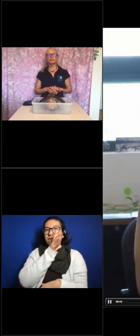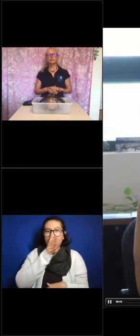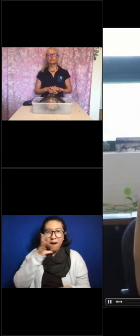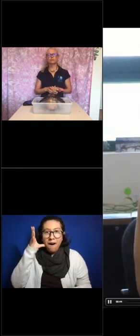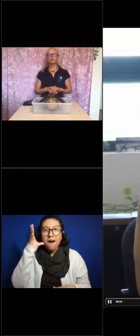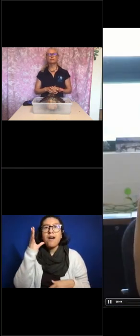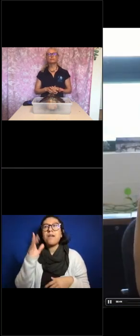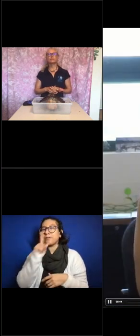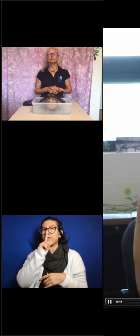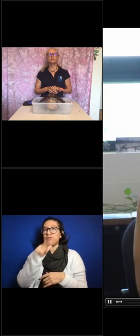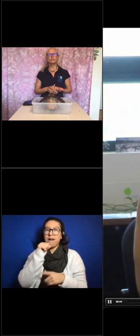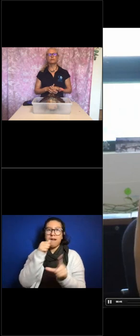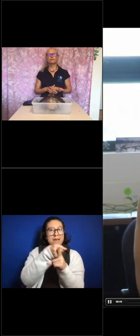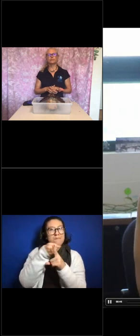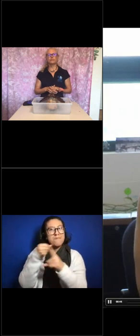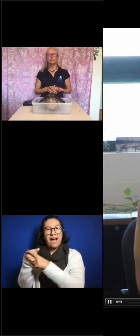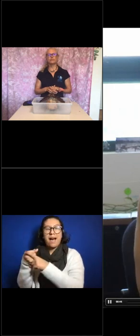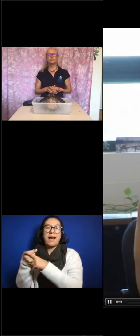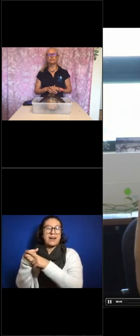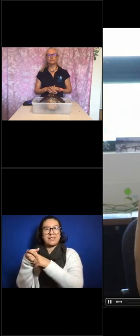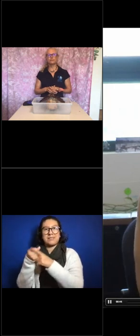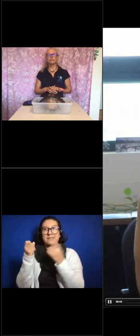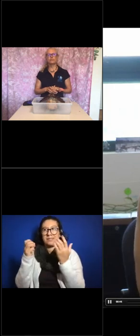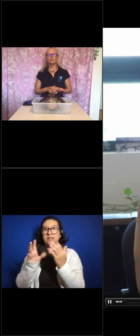you know, sea level rise and storm surge.